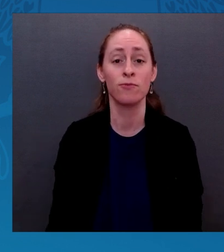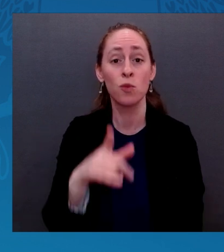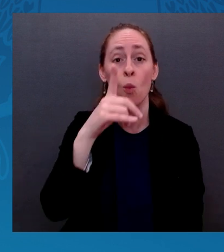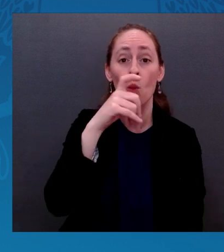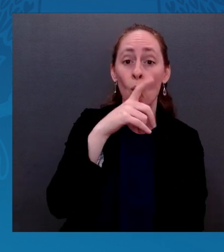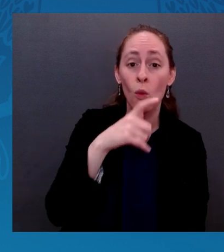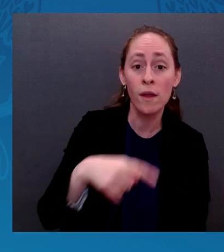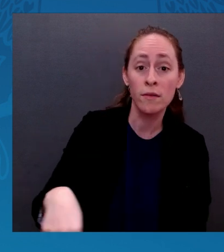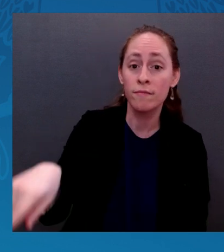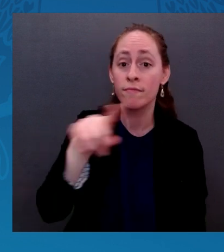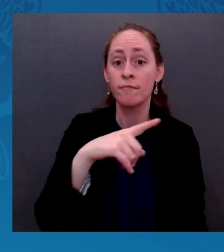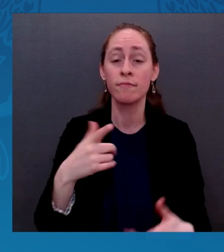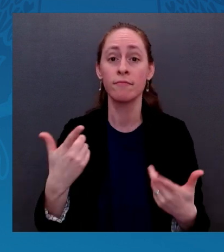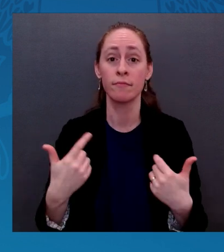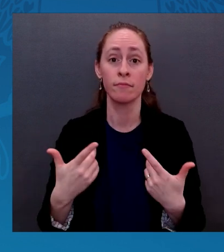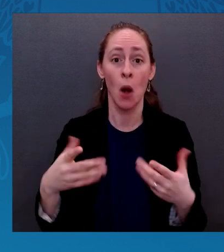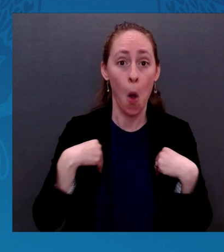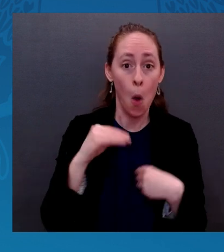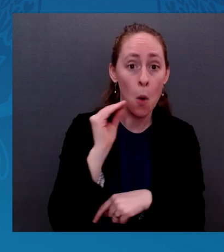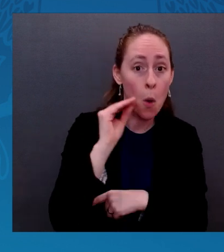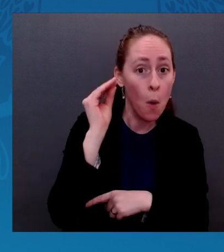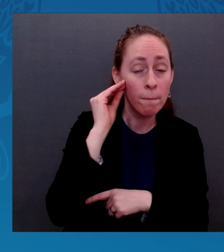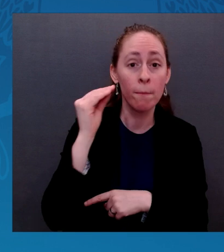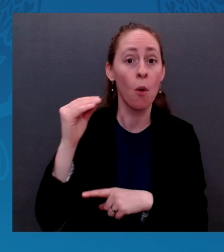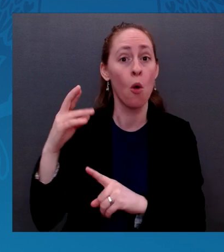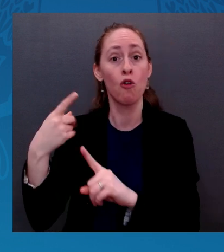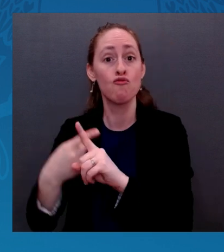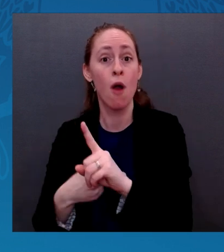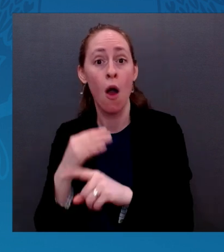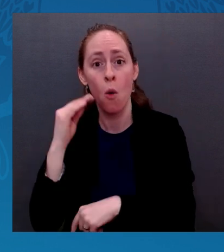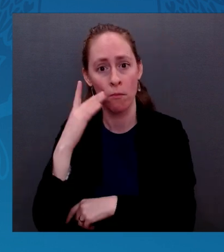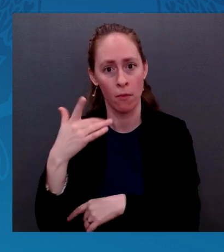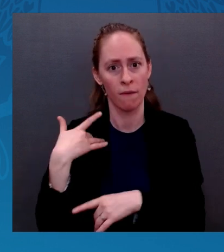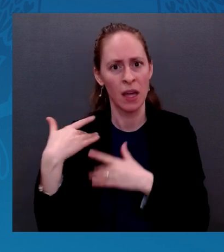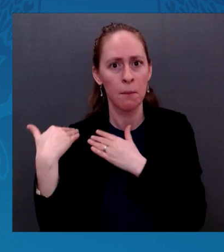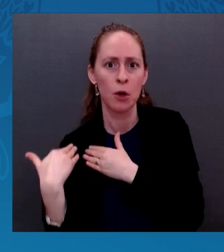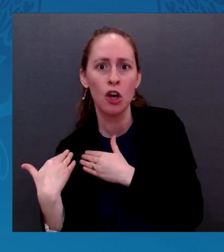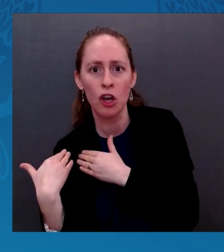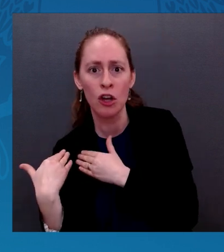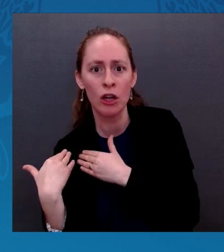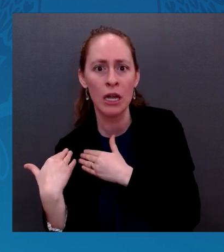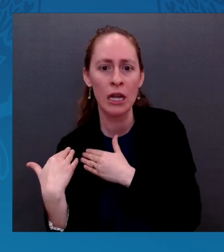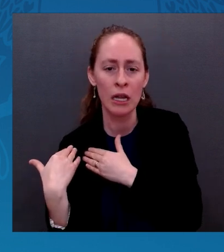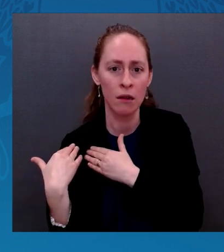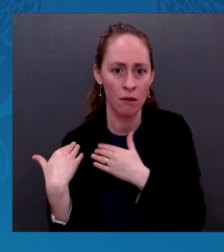that's on their property, that they'd have to foot the bill thousands and thousands of dollars. Right.